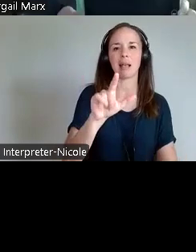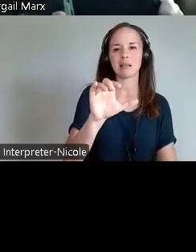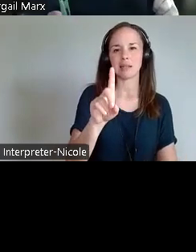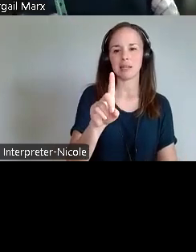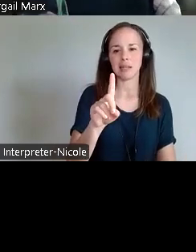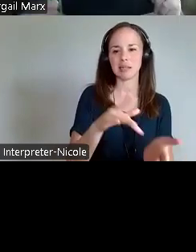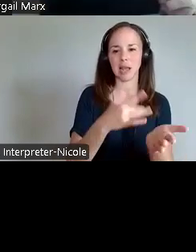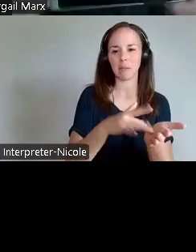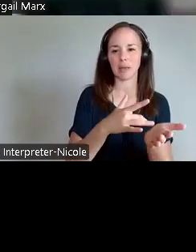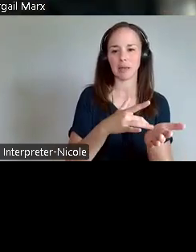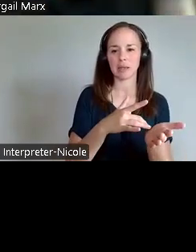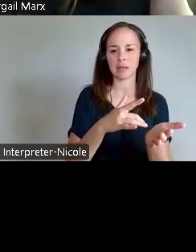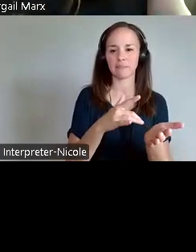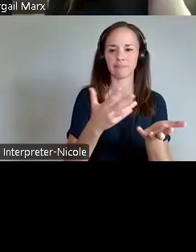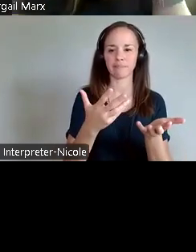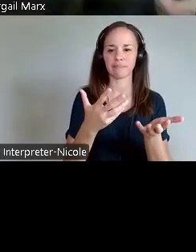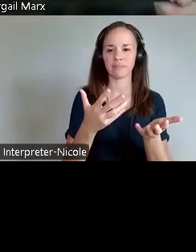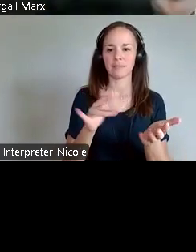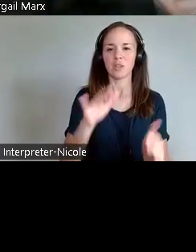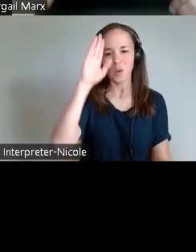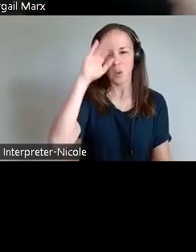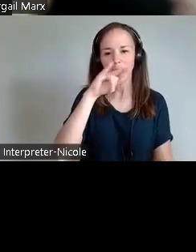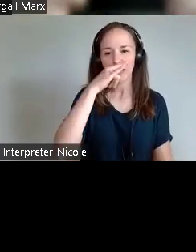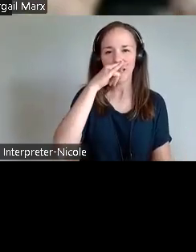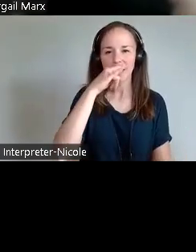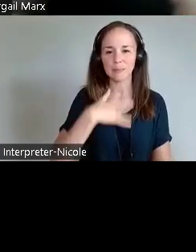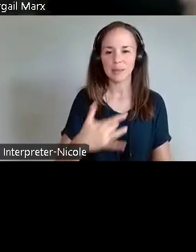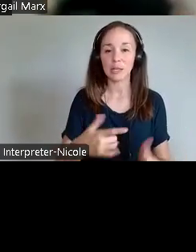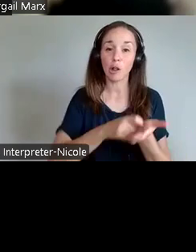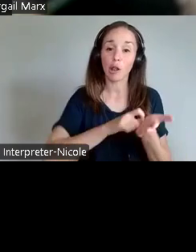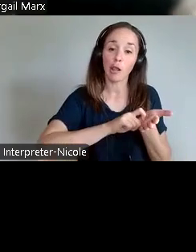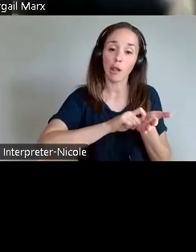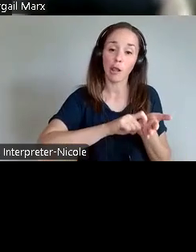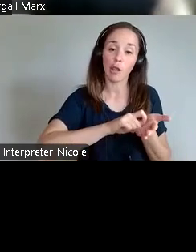makes me think of like a kiddo tablet where you can write something on it,